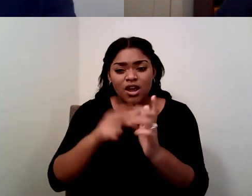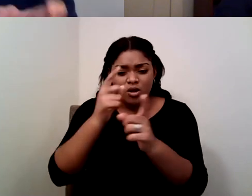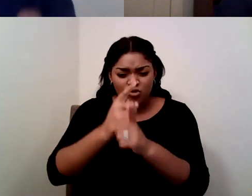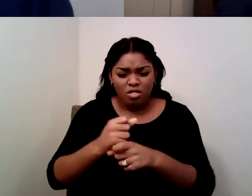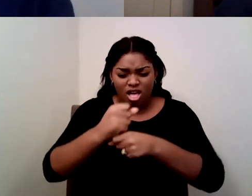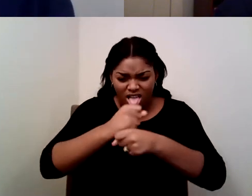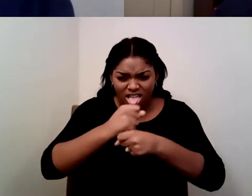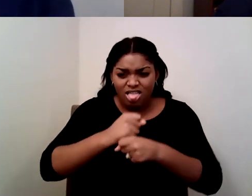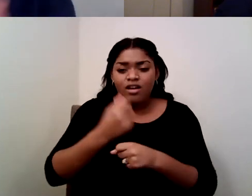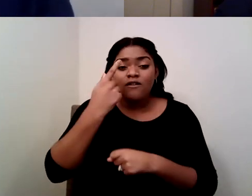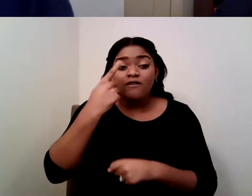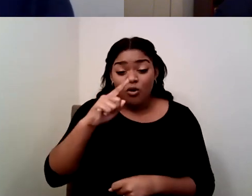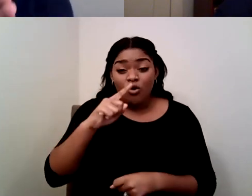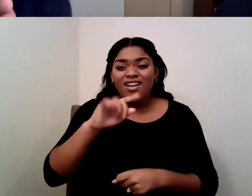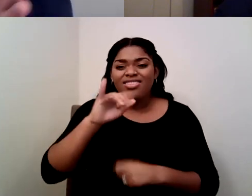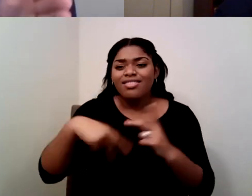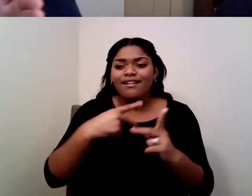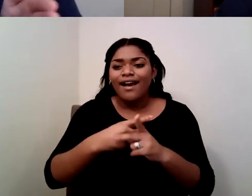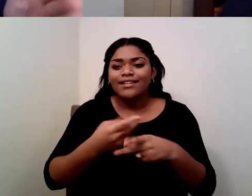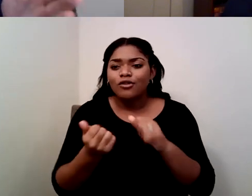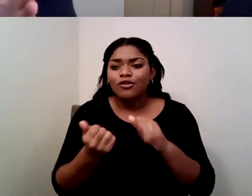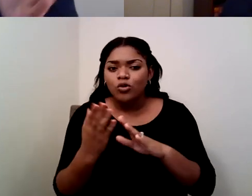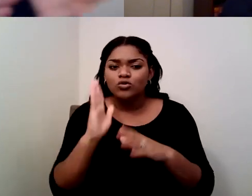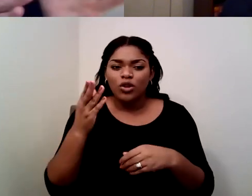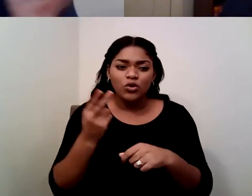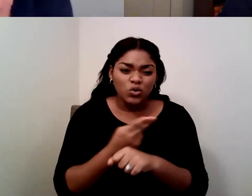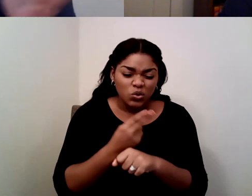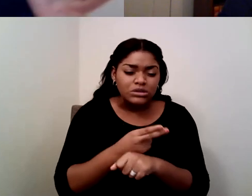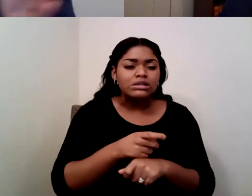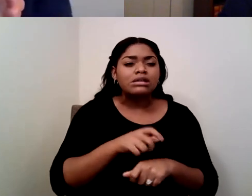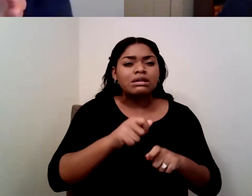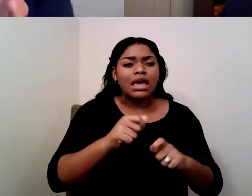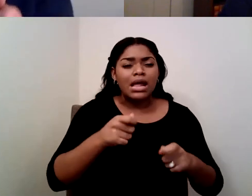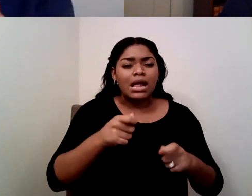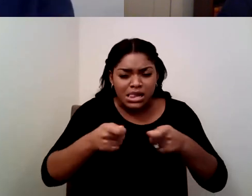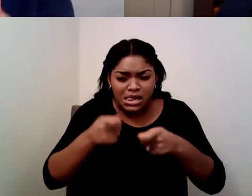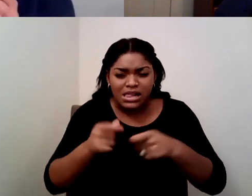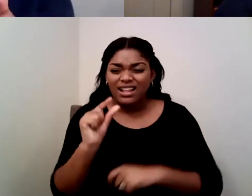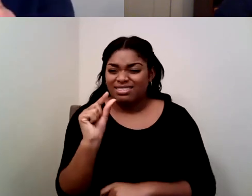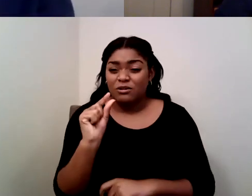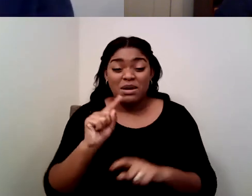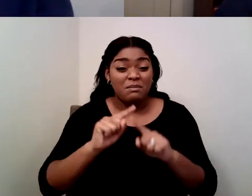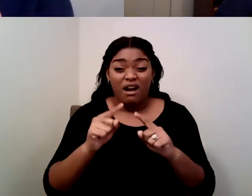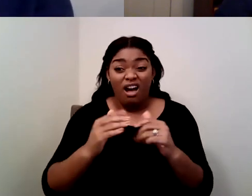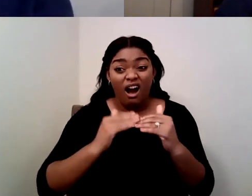for the brewing method you are going to use. You can vary get a little bit this way and that way but you can't go too far because if you don't